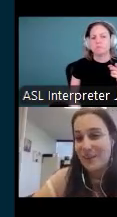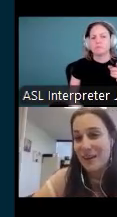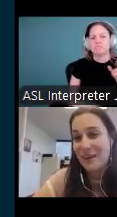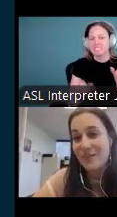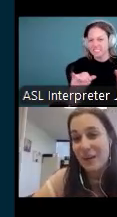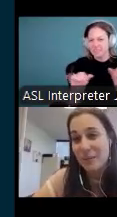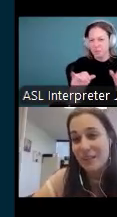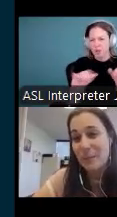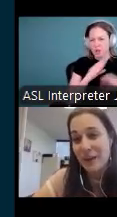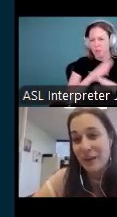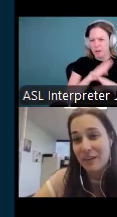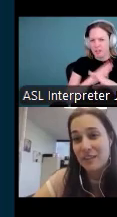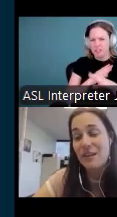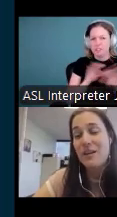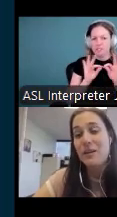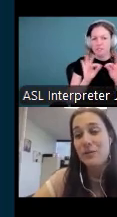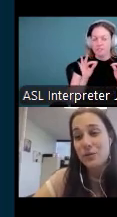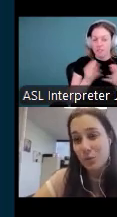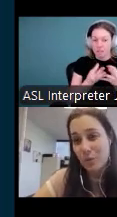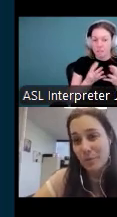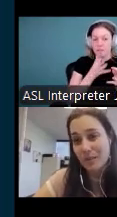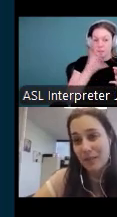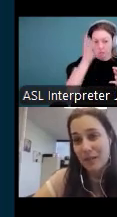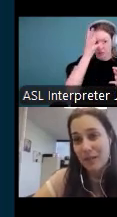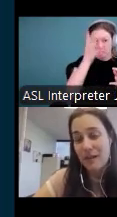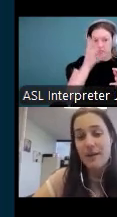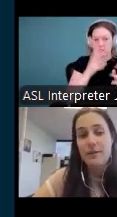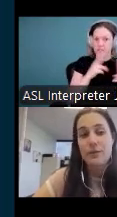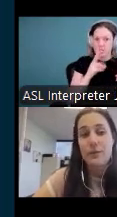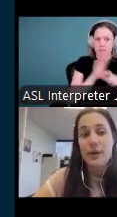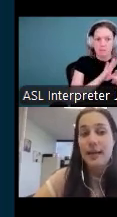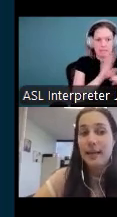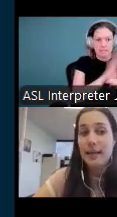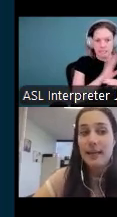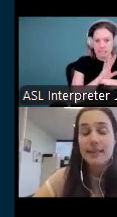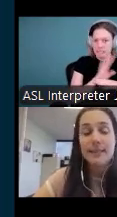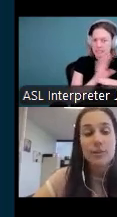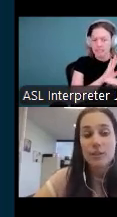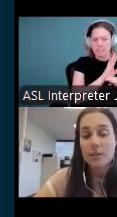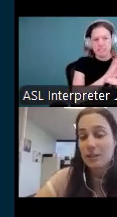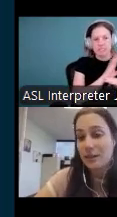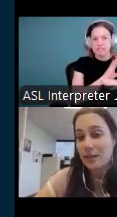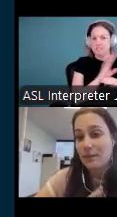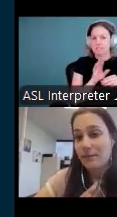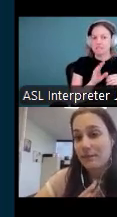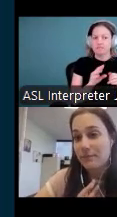where families, parents super busy. So, any suggestion of